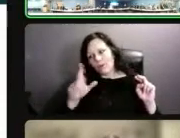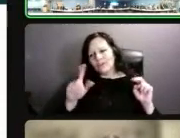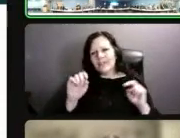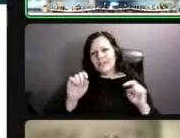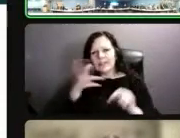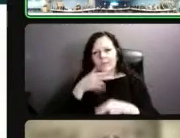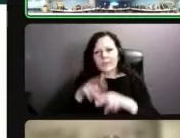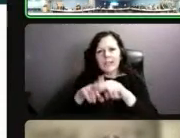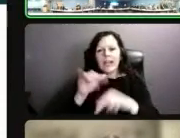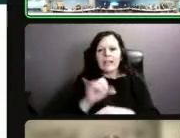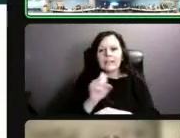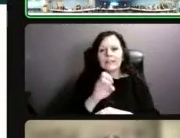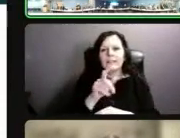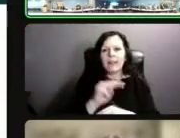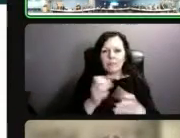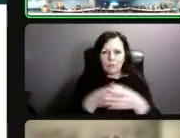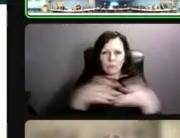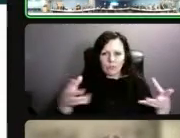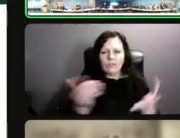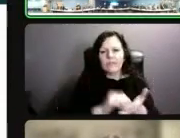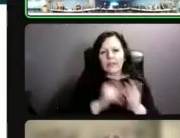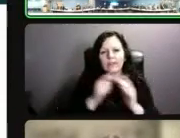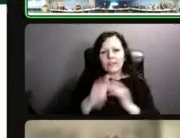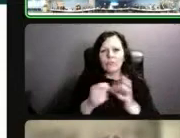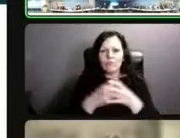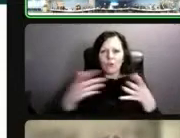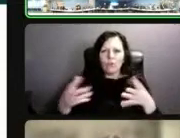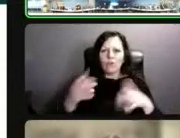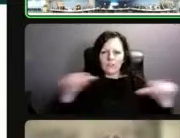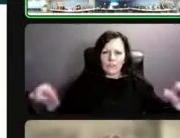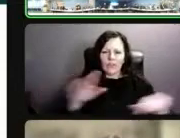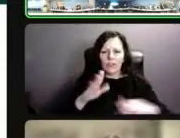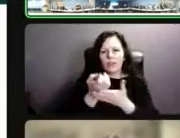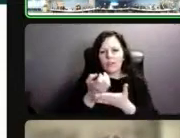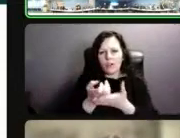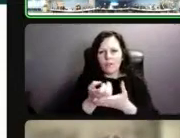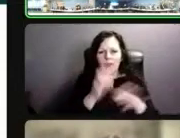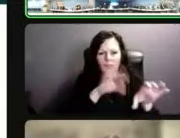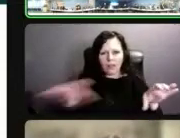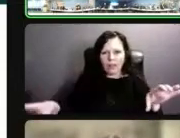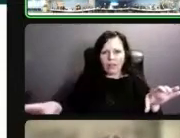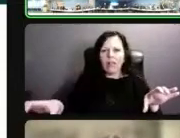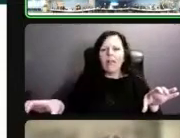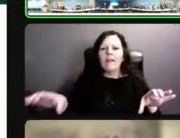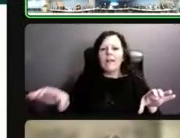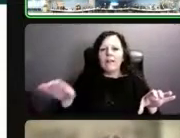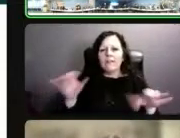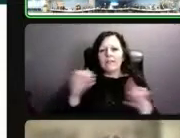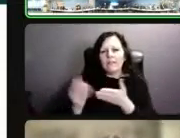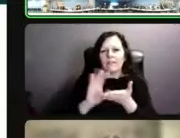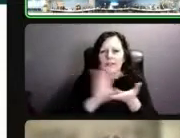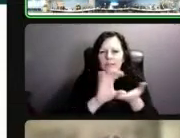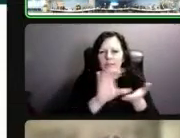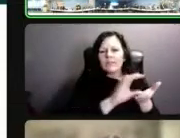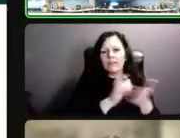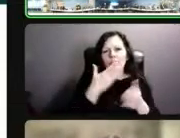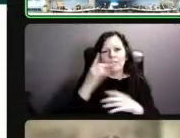TAX SO AWAGES CONTINUE TOL TO INCRSE T PAYROLL TAX INCREASES SALEM CTINUES TO